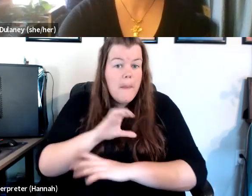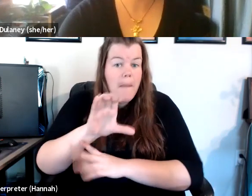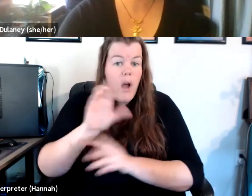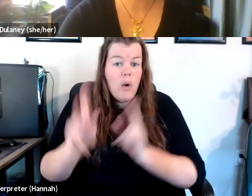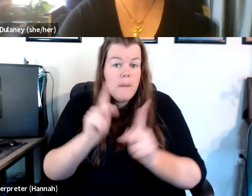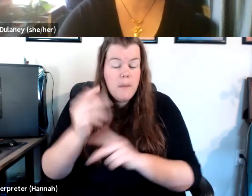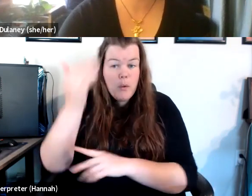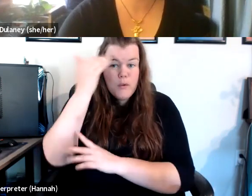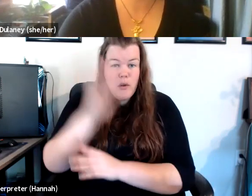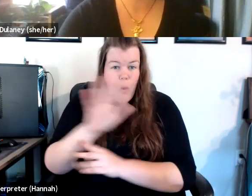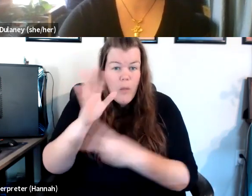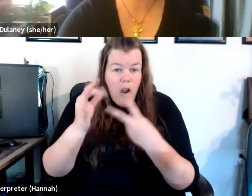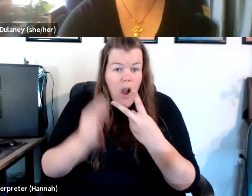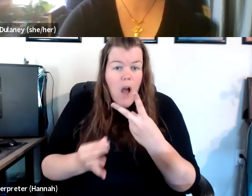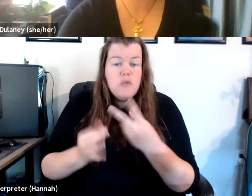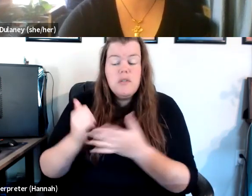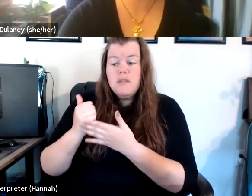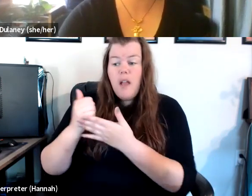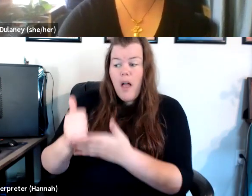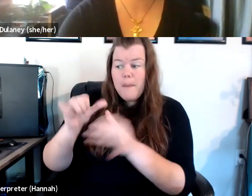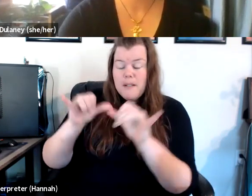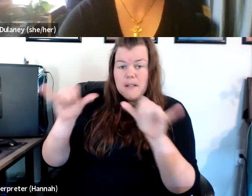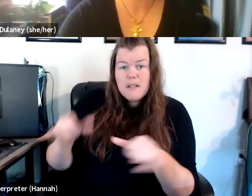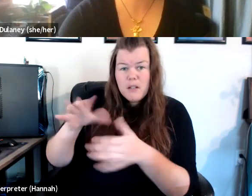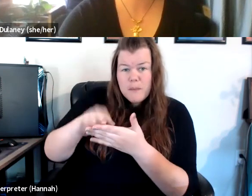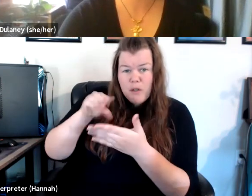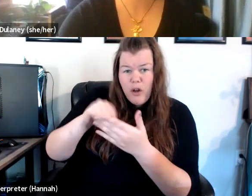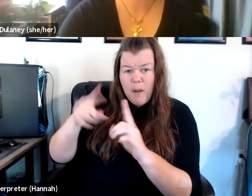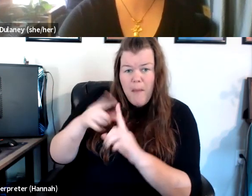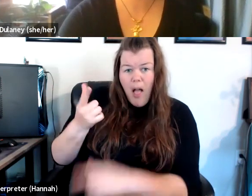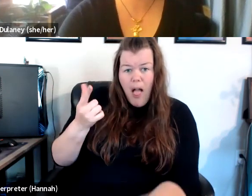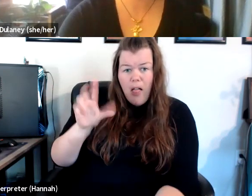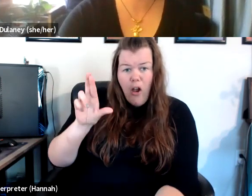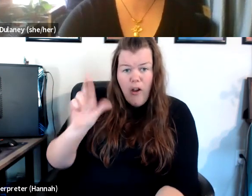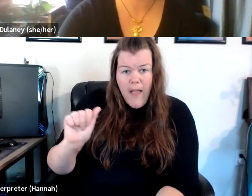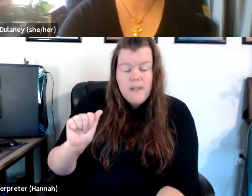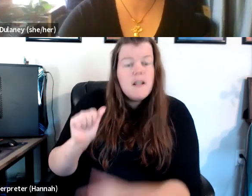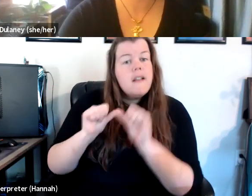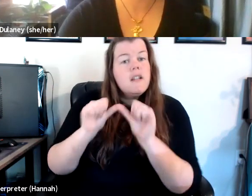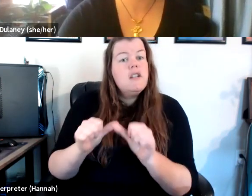helping systems learn about and use LRAs, and keep developing new ways to use LRAs.